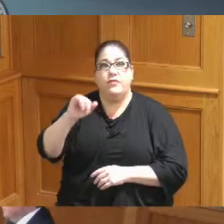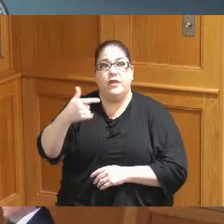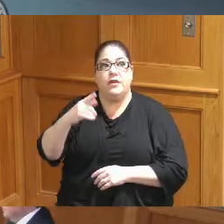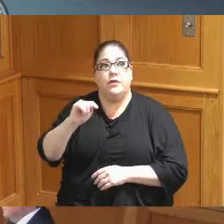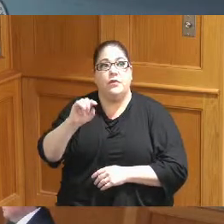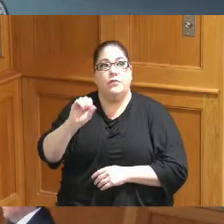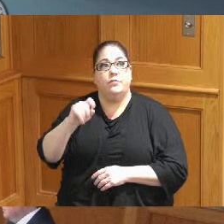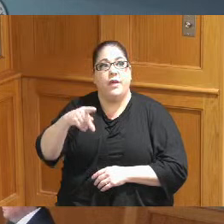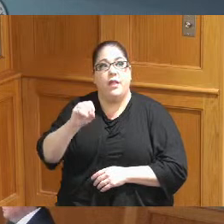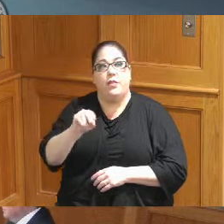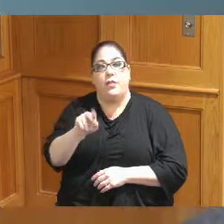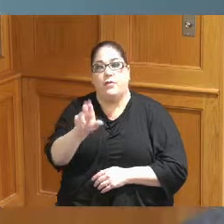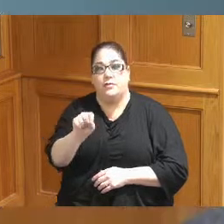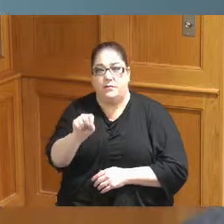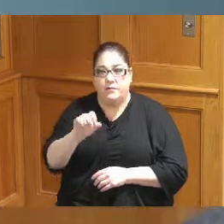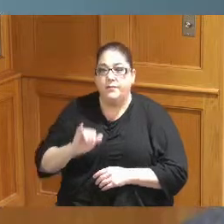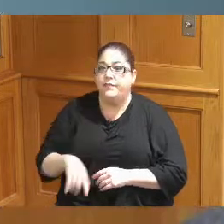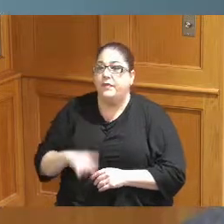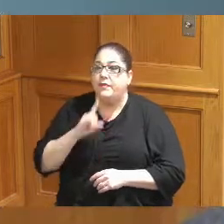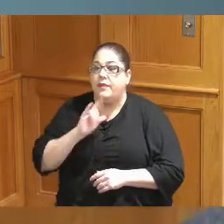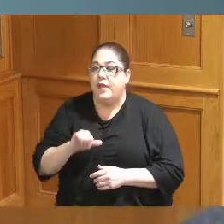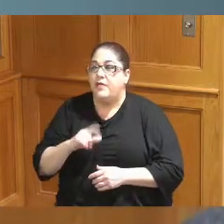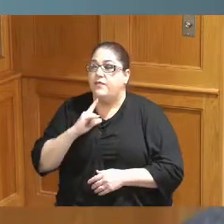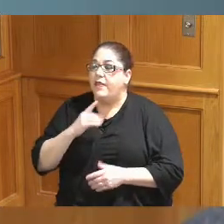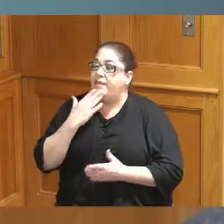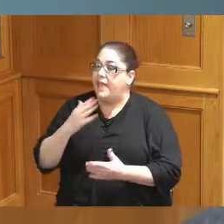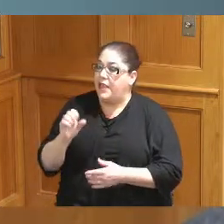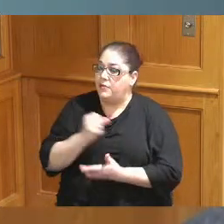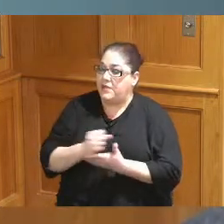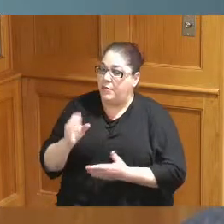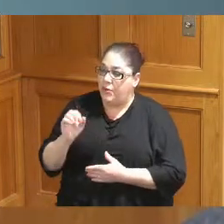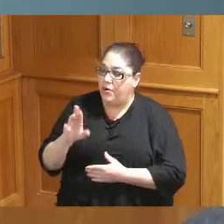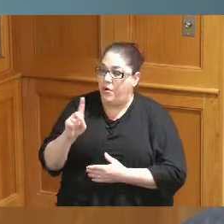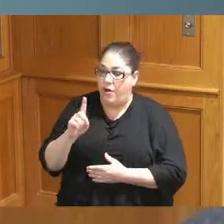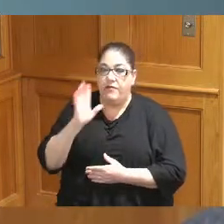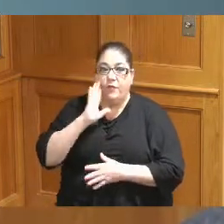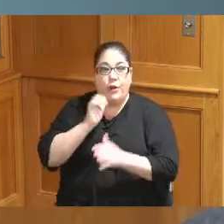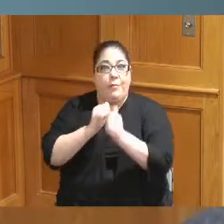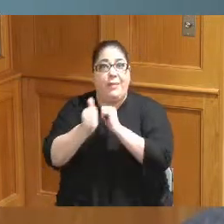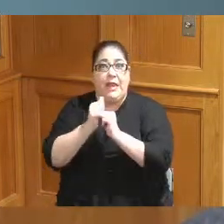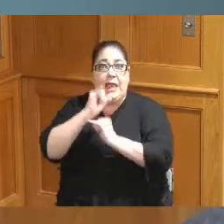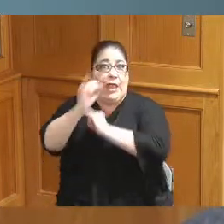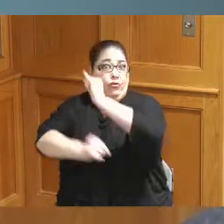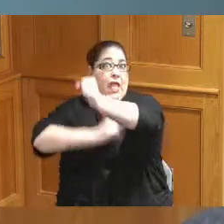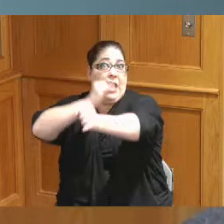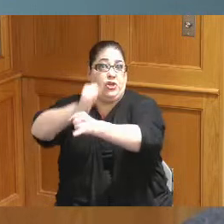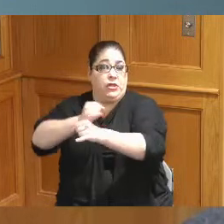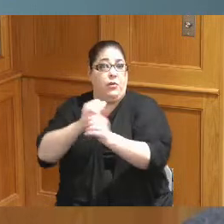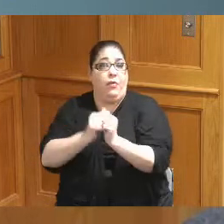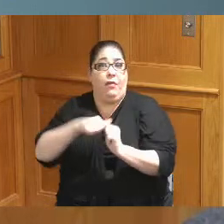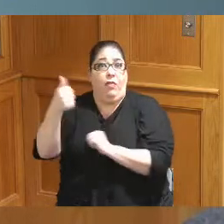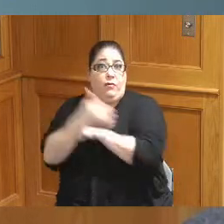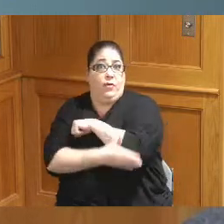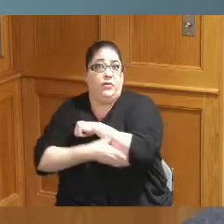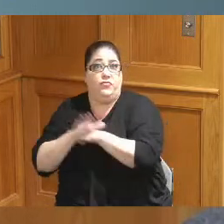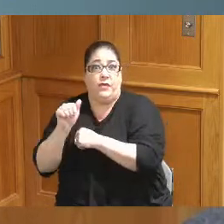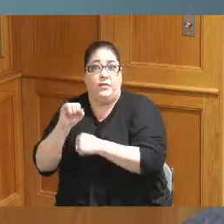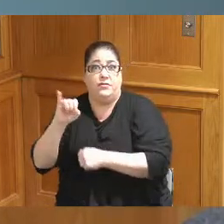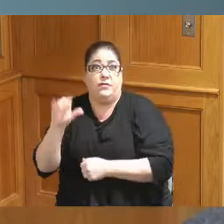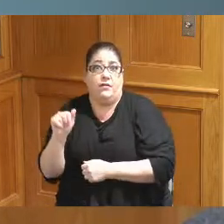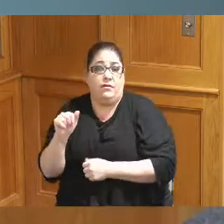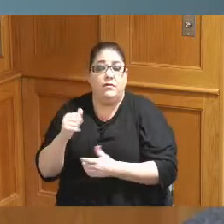you and St. Bernard for competing internationally and certainly very important I know you have